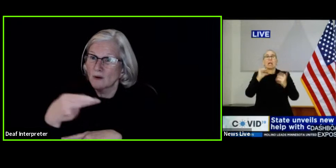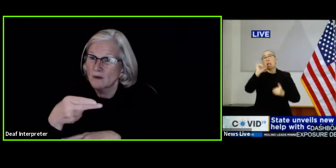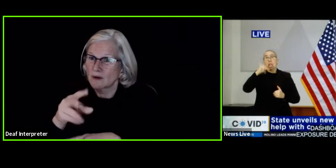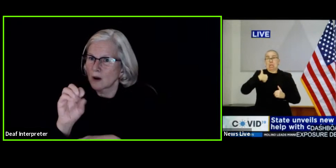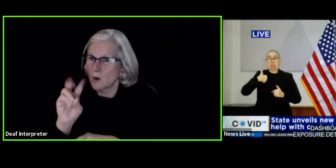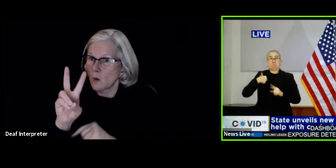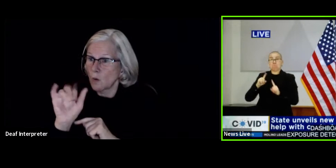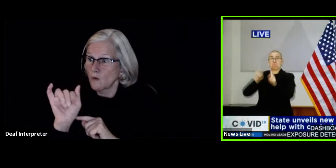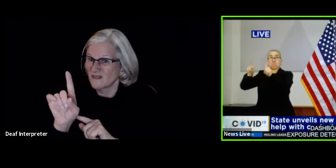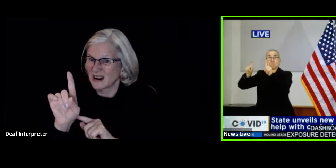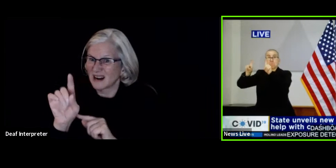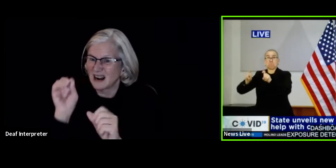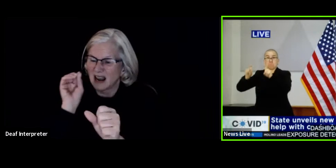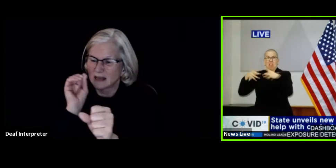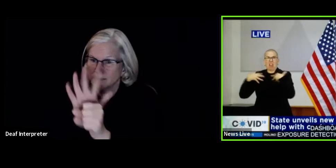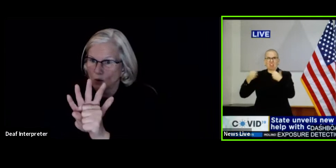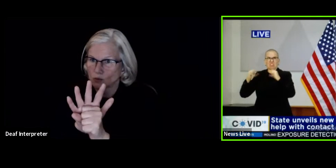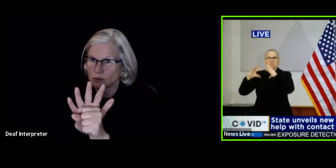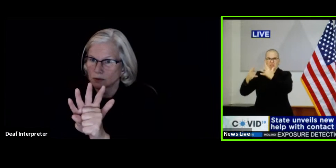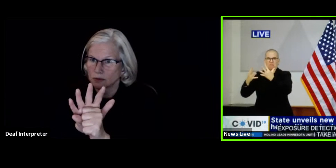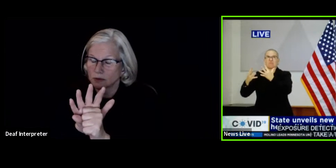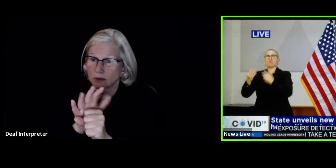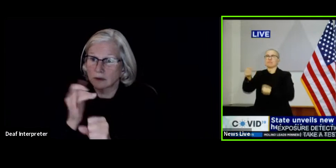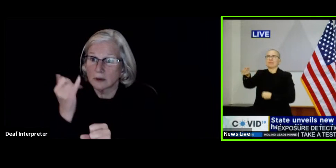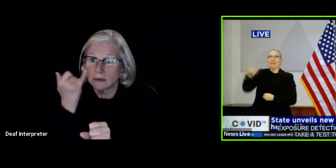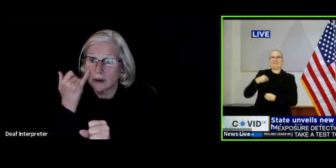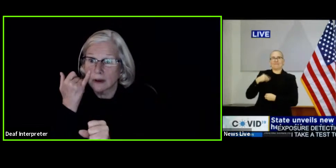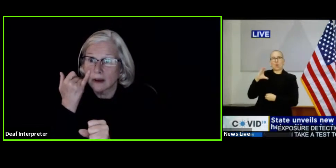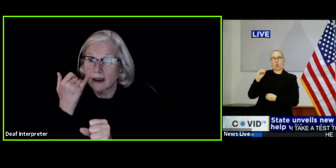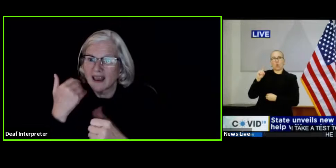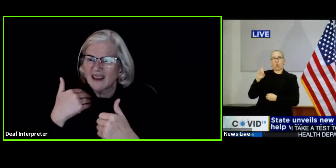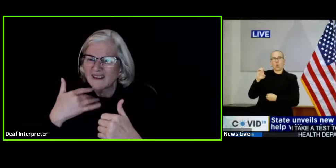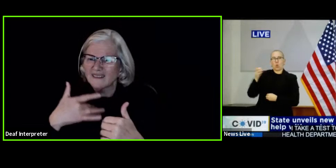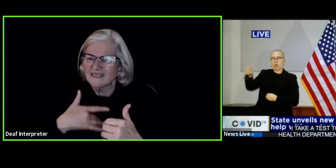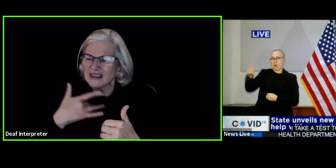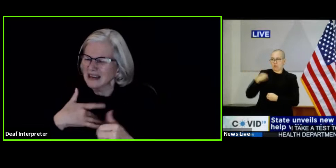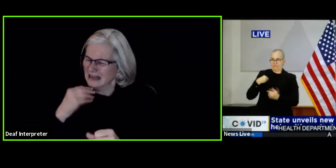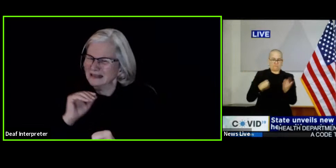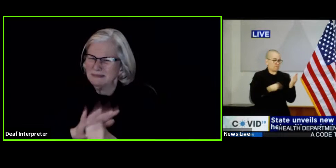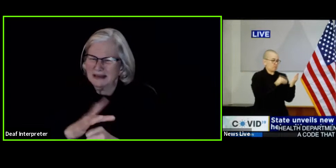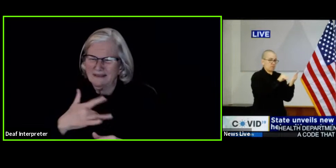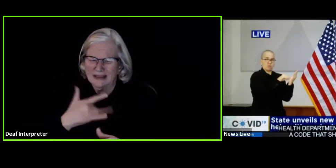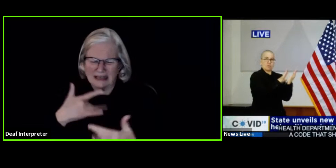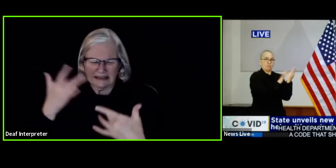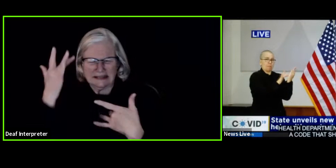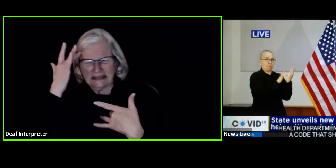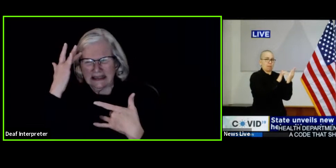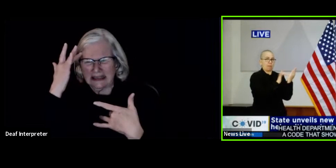A CODE THAT SHOWS ME THAT I'VE HAD IT AND IT WILL THEN NOTIFY EVERYONE WHO WAS AROUND ME